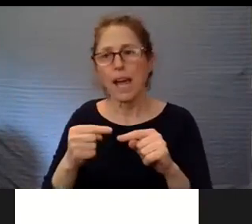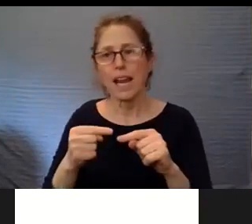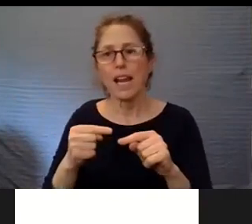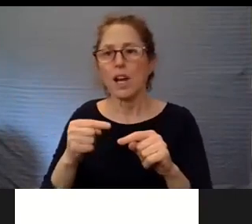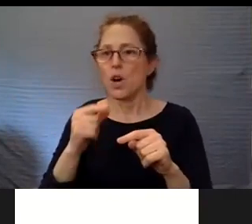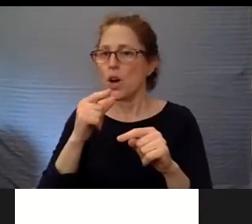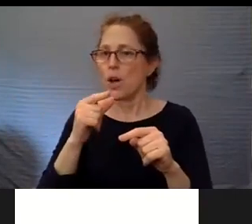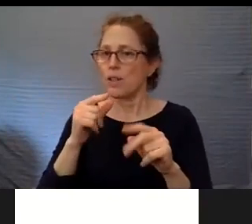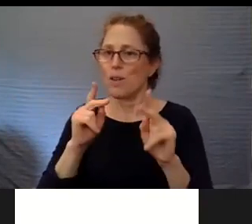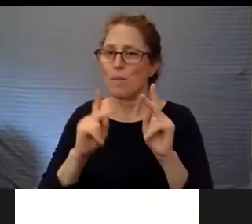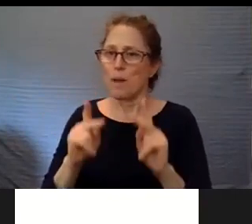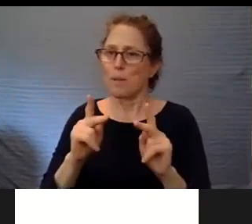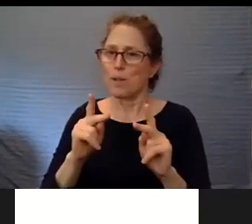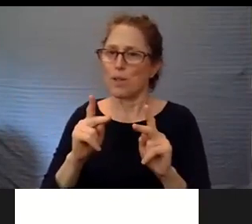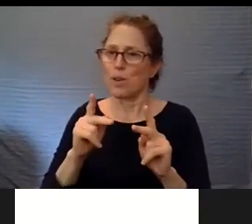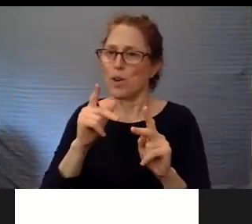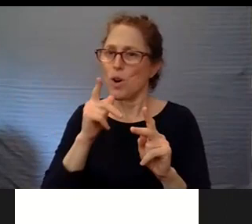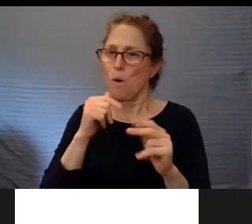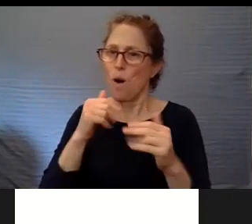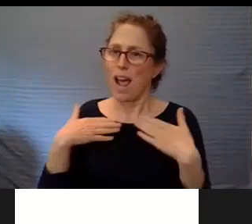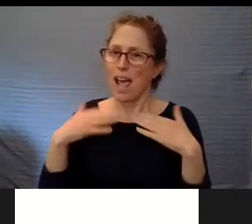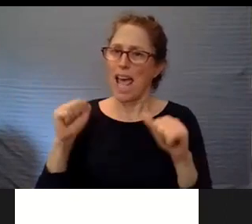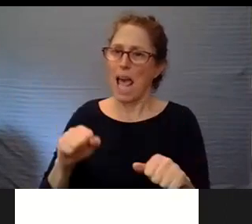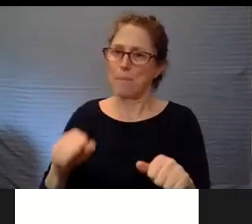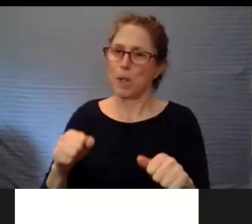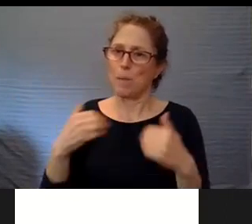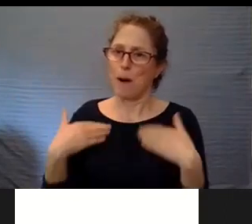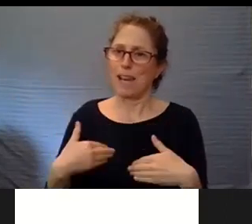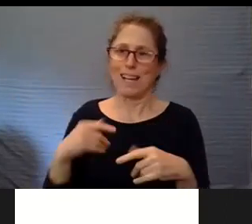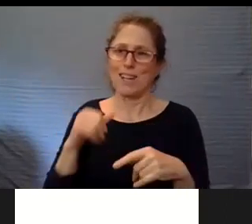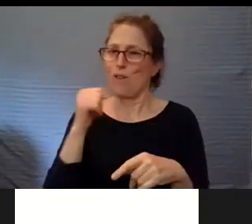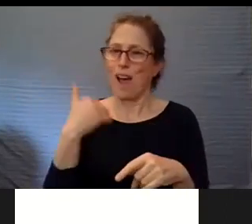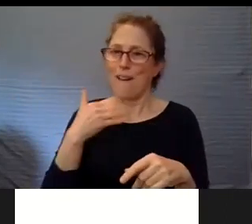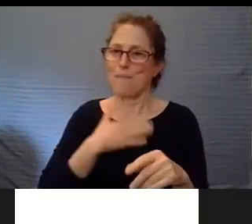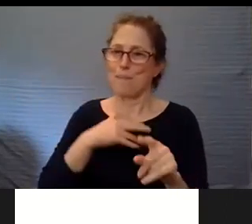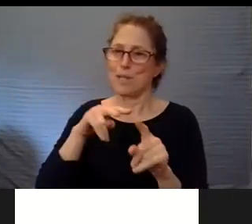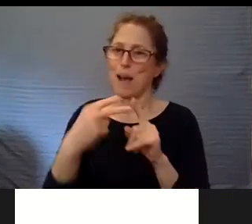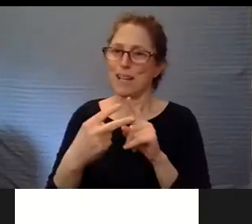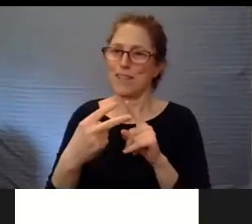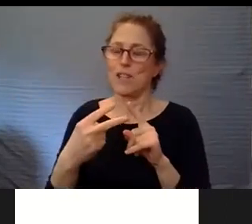who -- really can't get that same perspective, and, you know, you have to have some hard conversations.